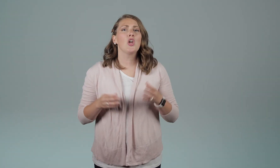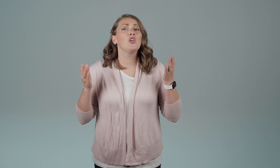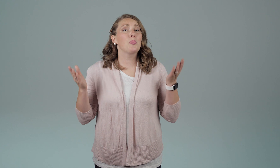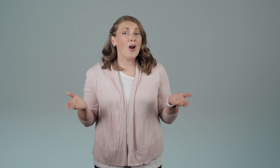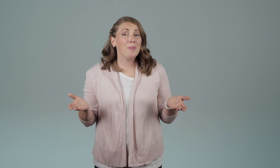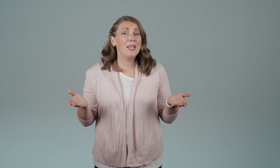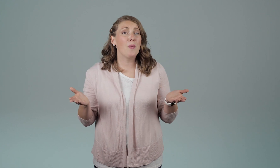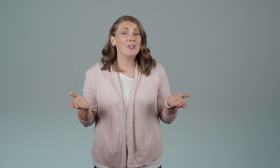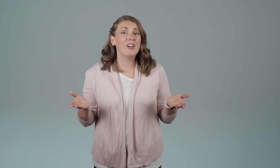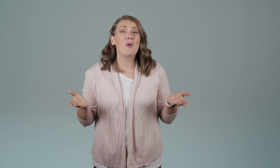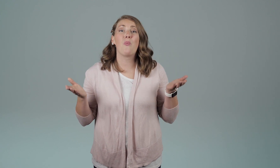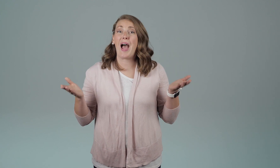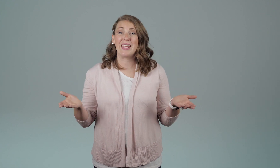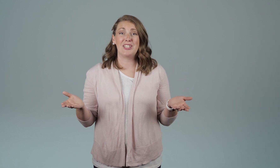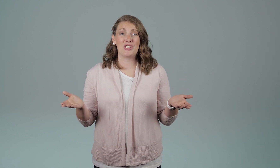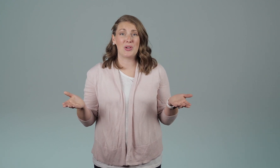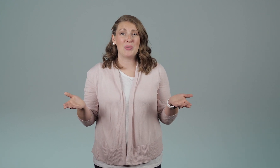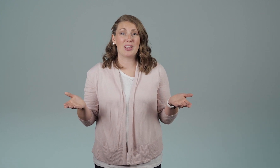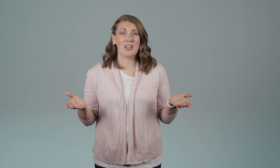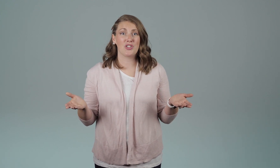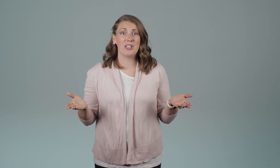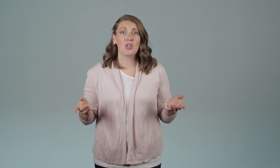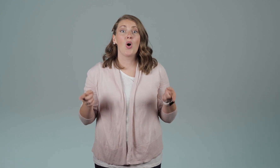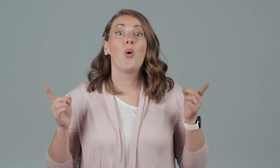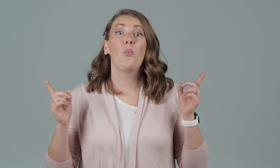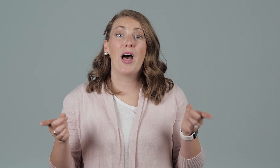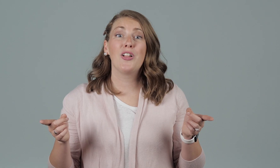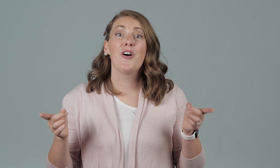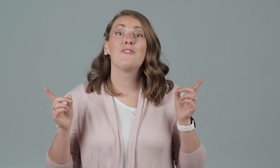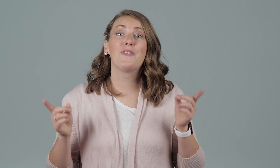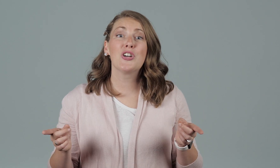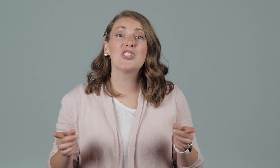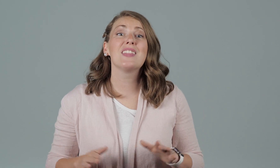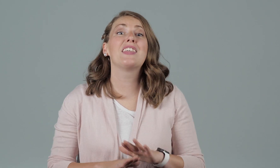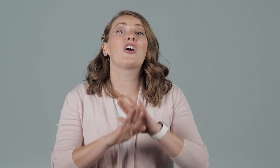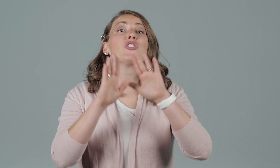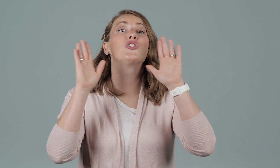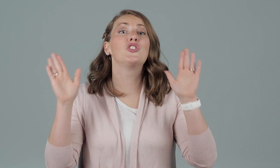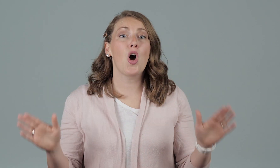You're probably wondering why I didn't show you the countries. Well first, there are so